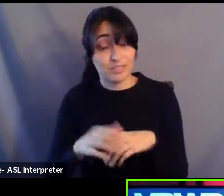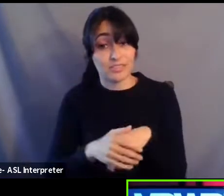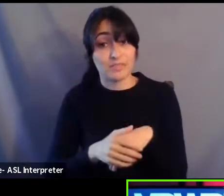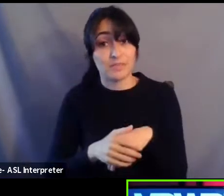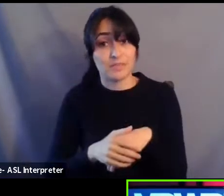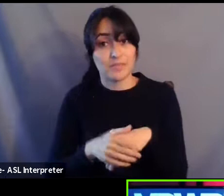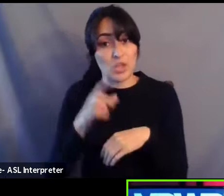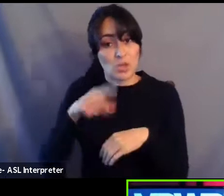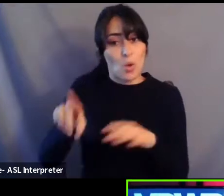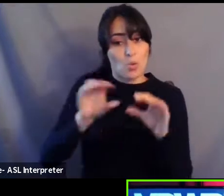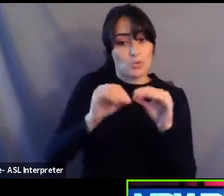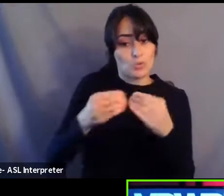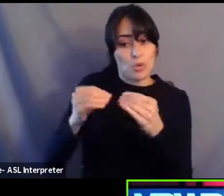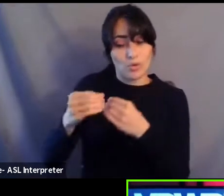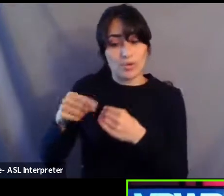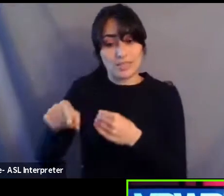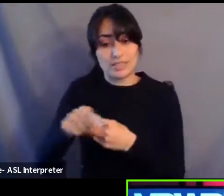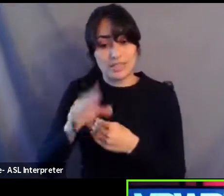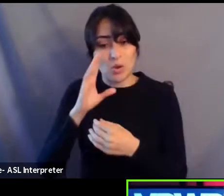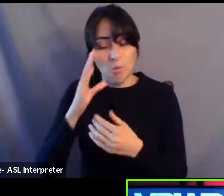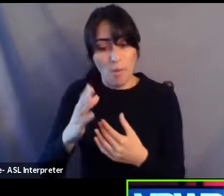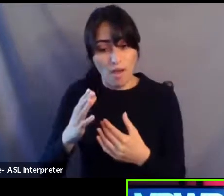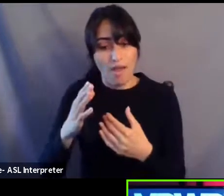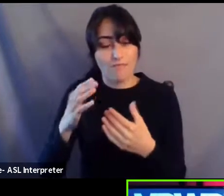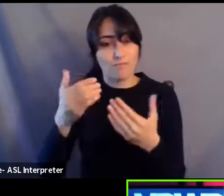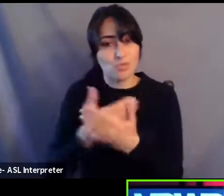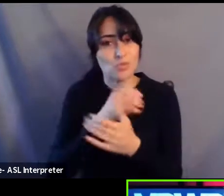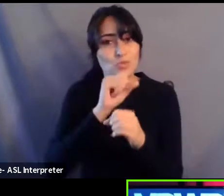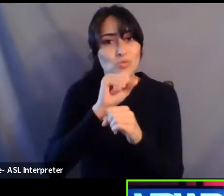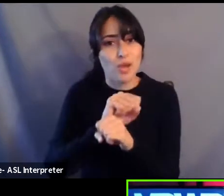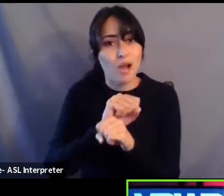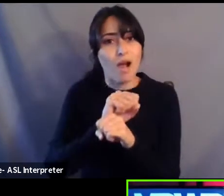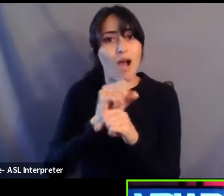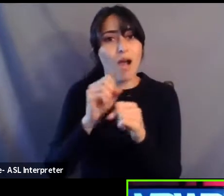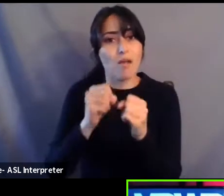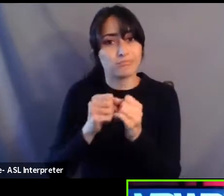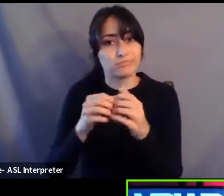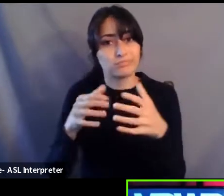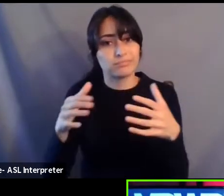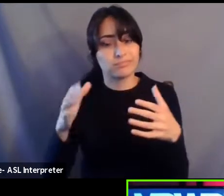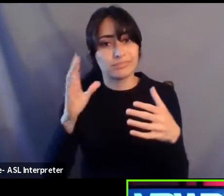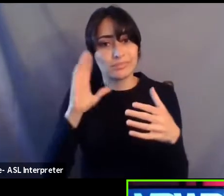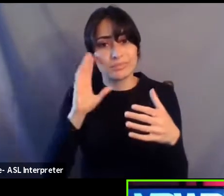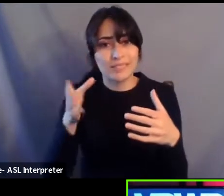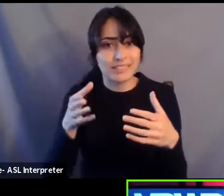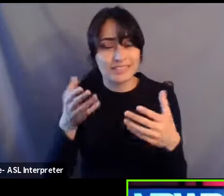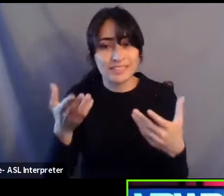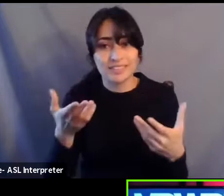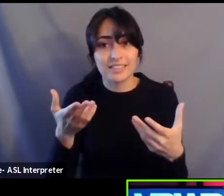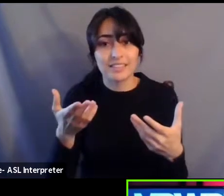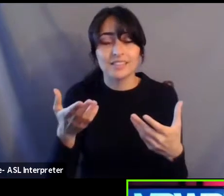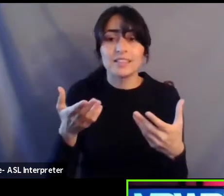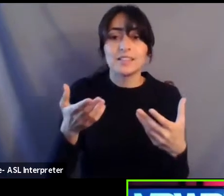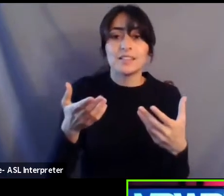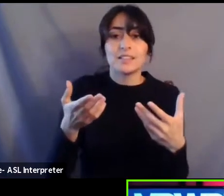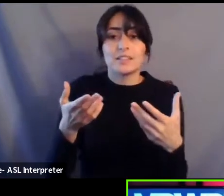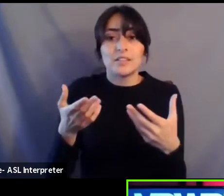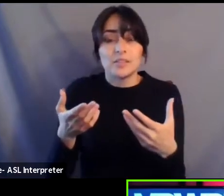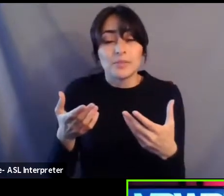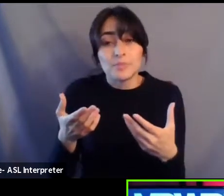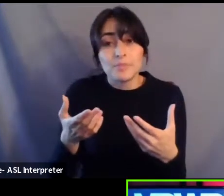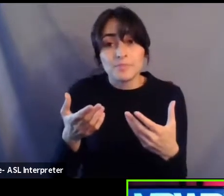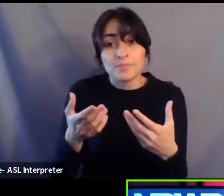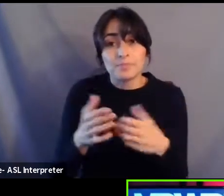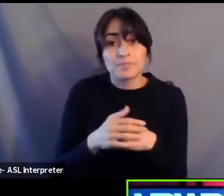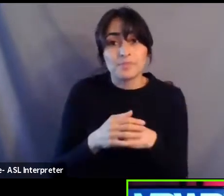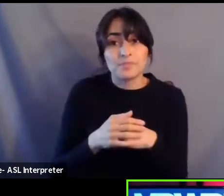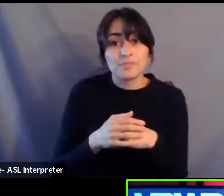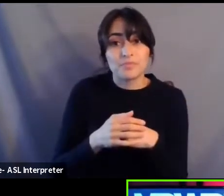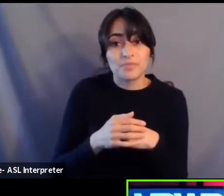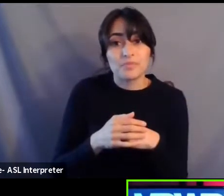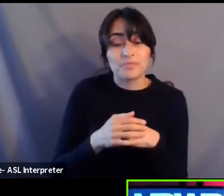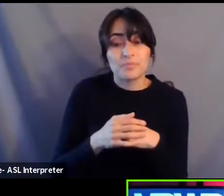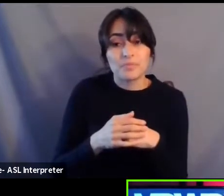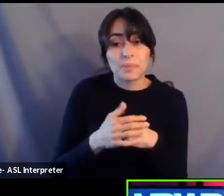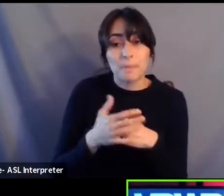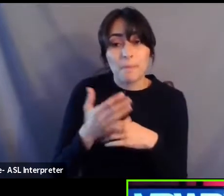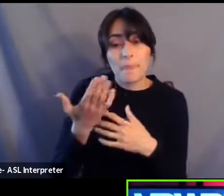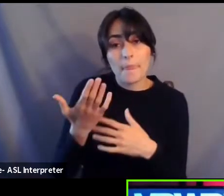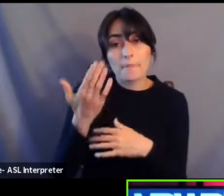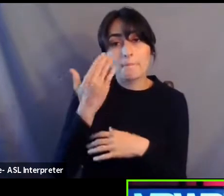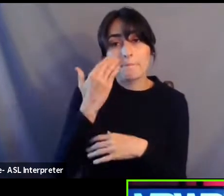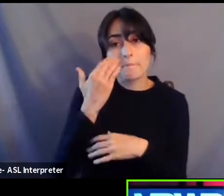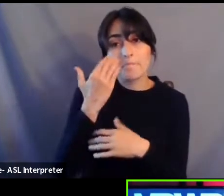to create the new jobs for people of color to work at. You know, as the population -- by 2045,